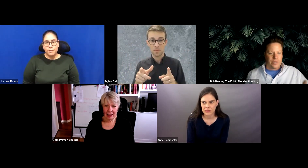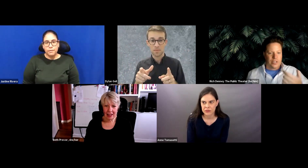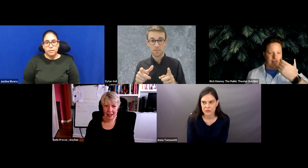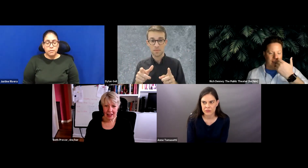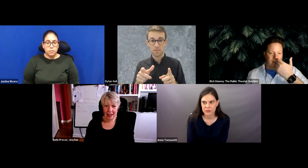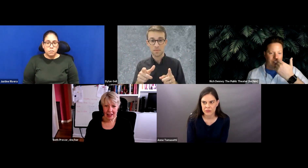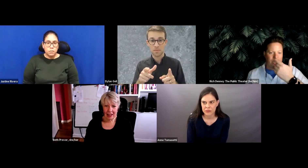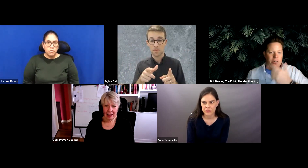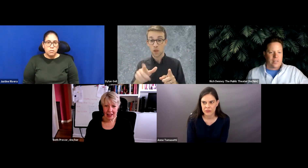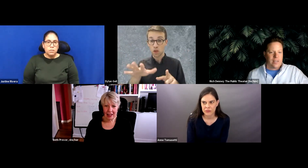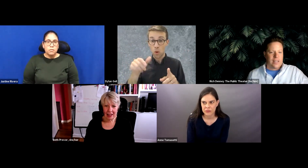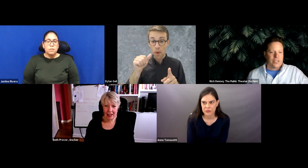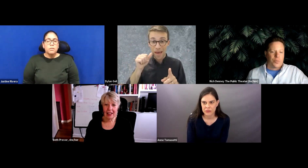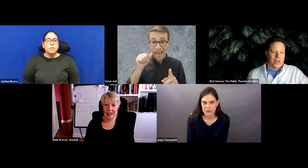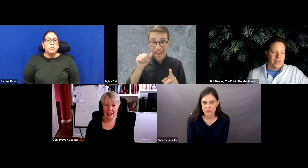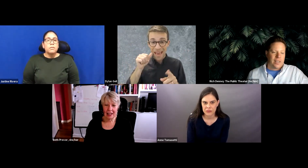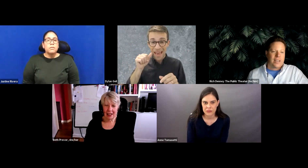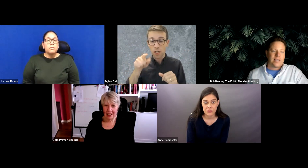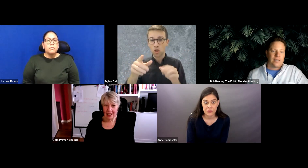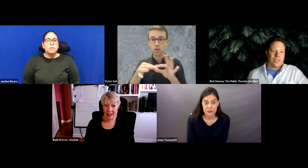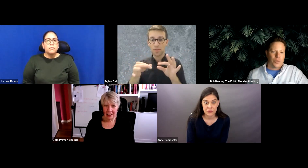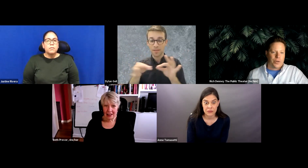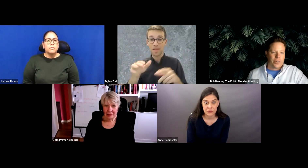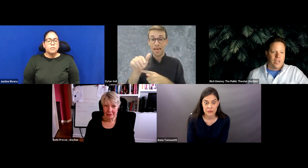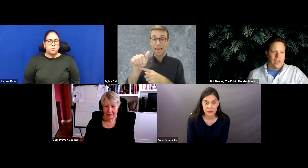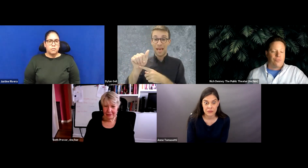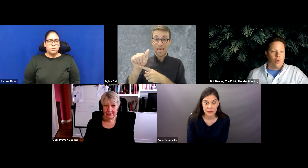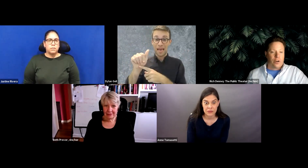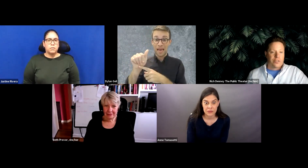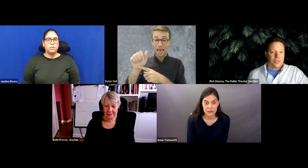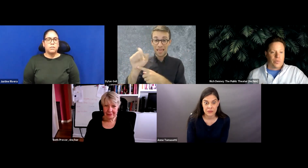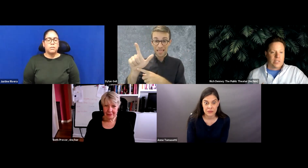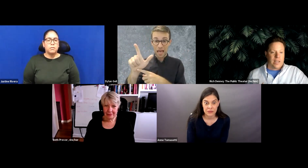was just, Anne shared the ASL interpreter for rehearsals was